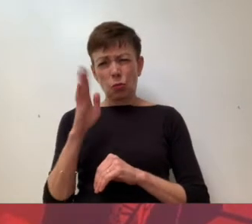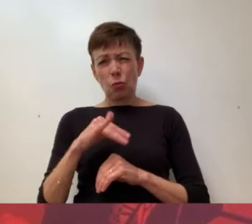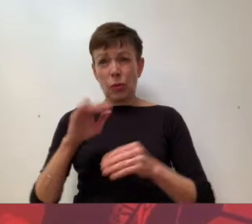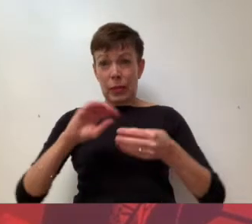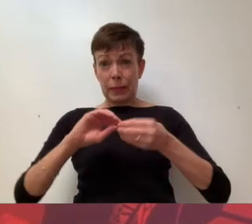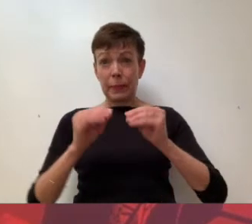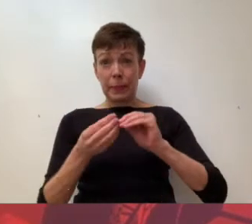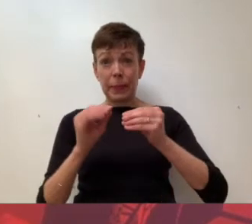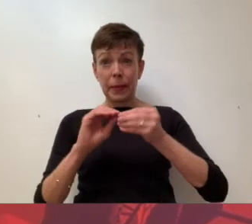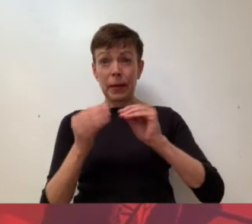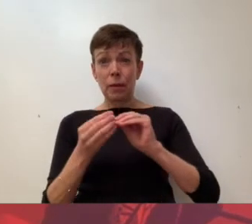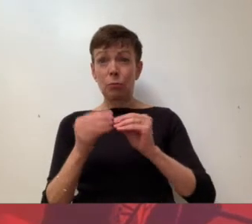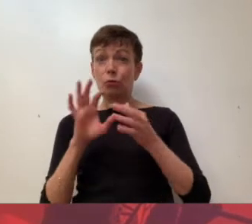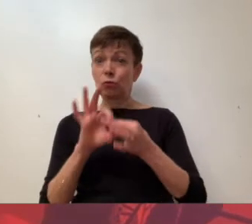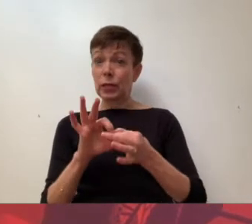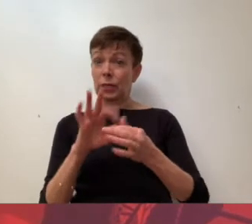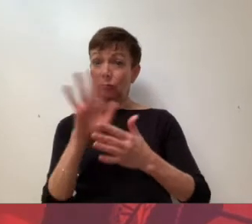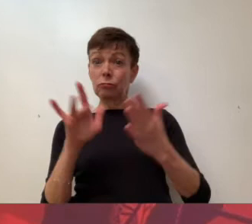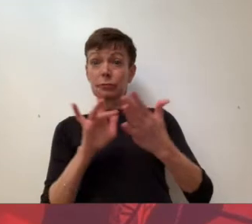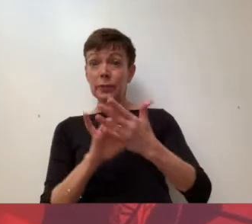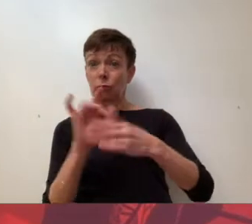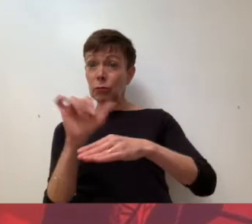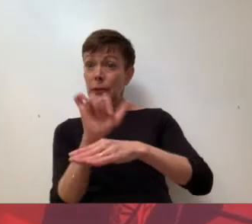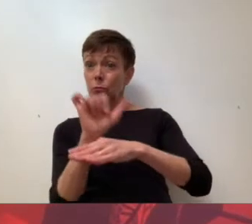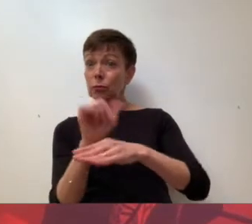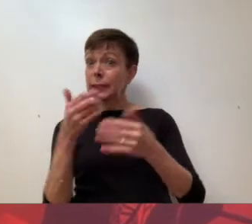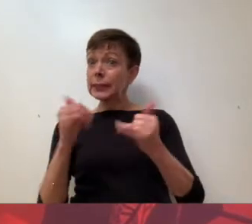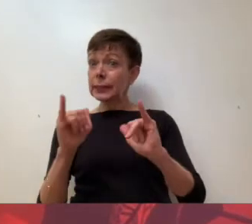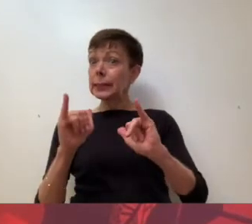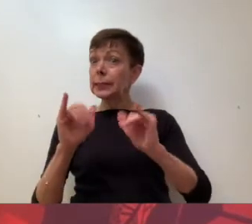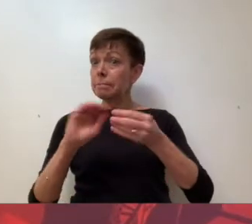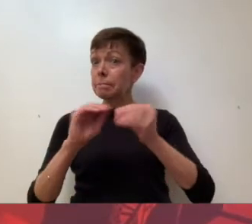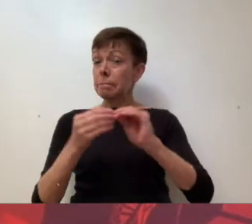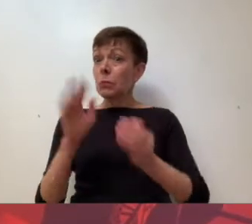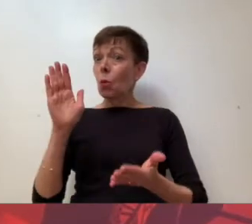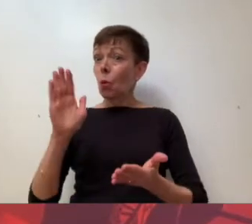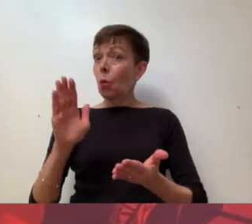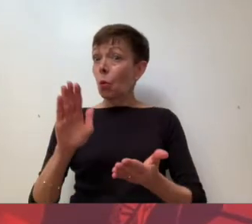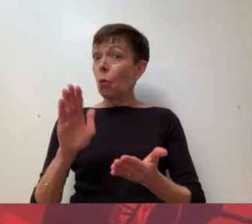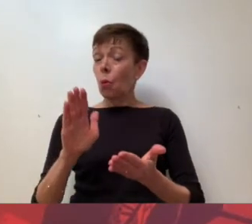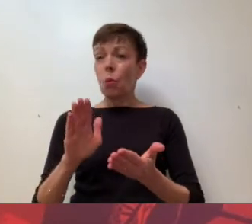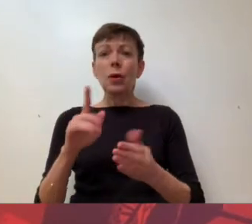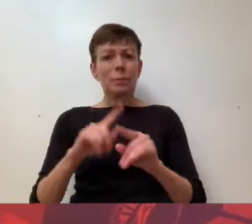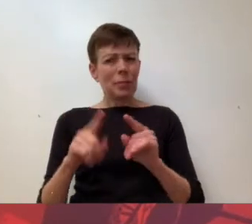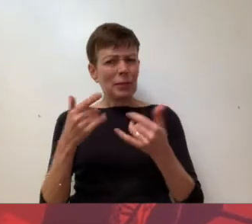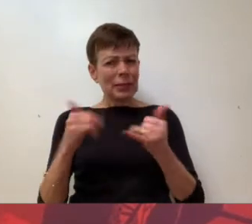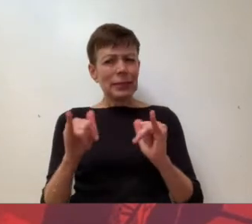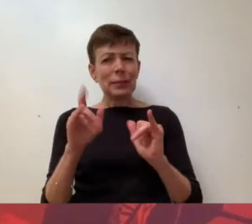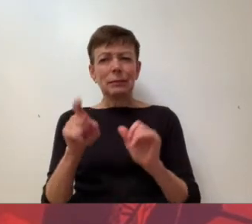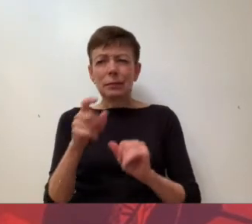You know, we know that the case load numbers in the Central Zone are good, but we still